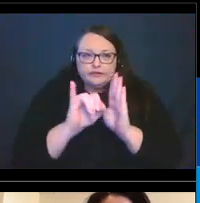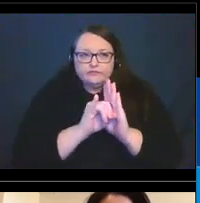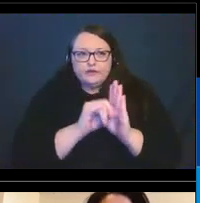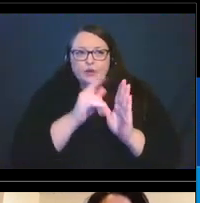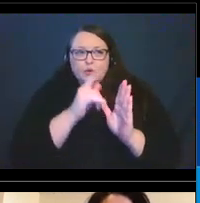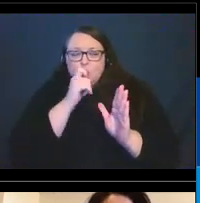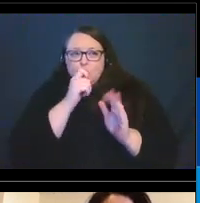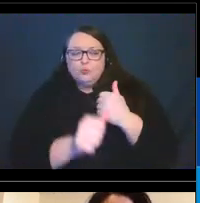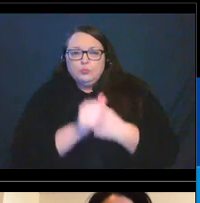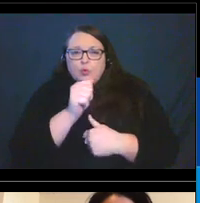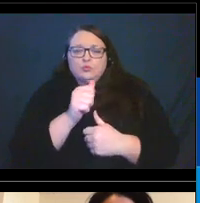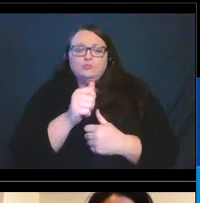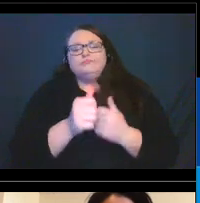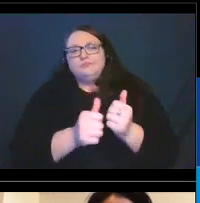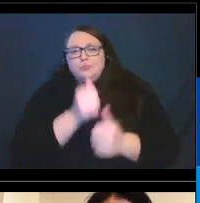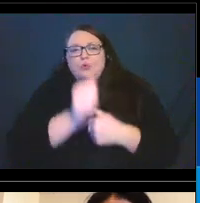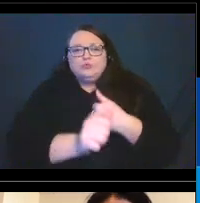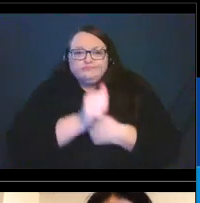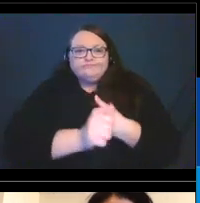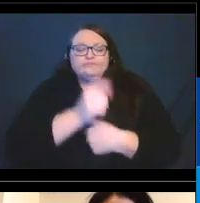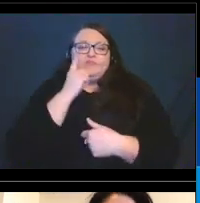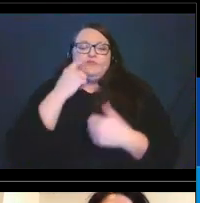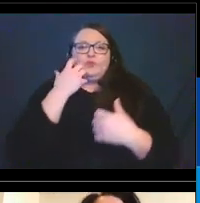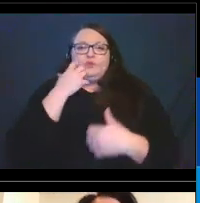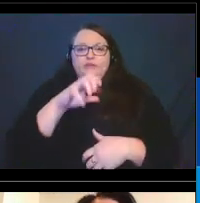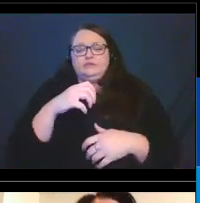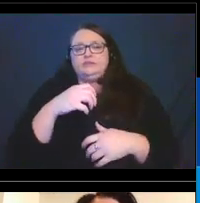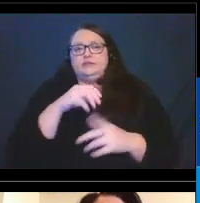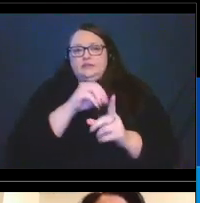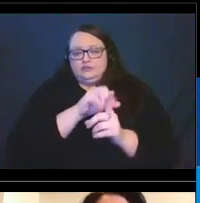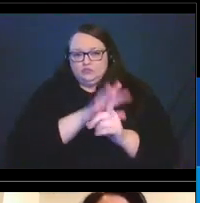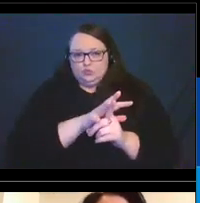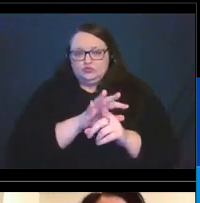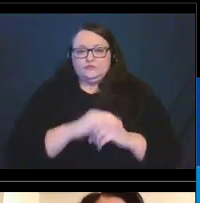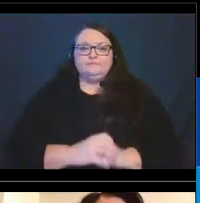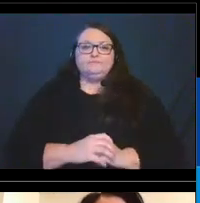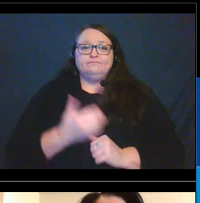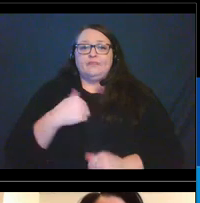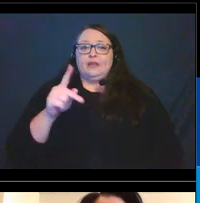exposure and other climate sensitive exposures. I’m Kim McMahon, the National Weather Service